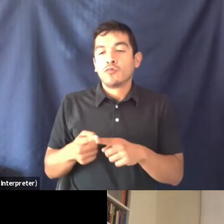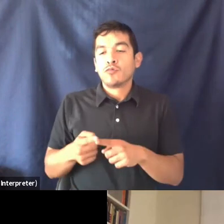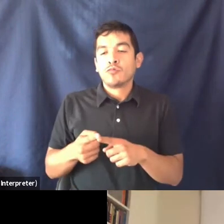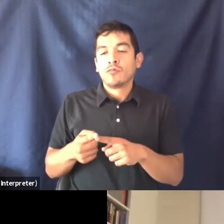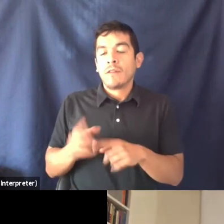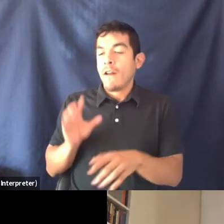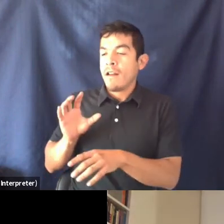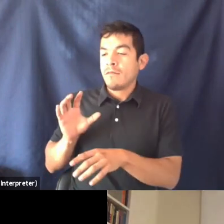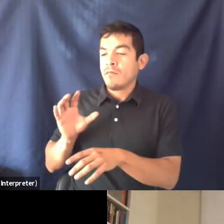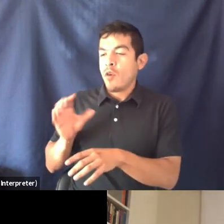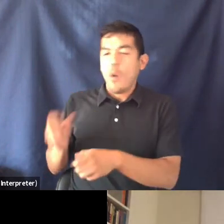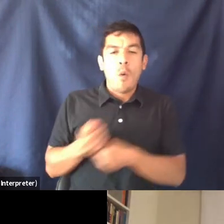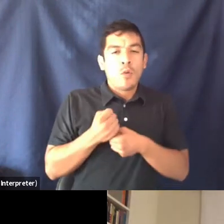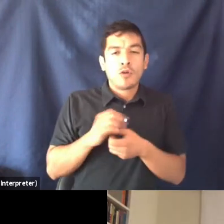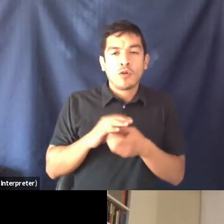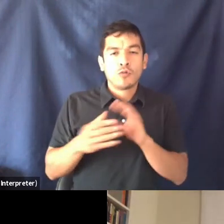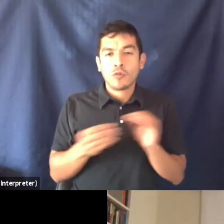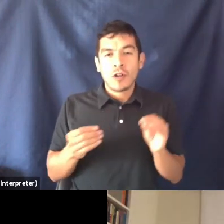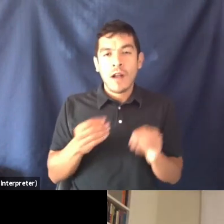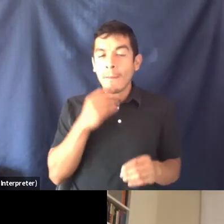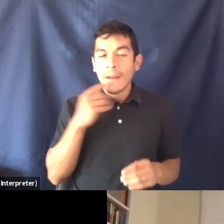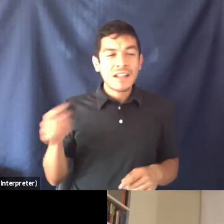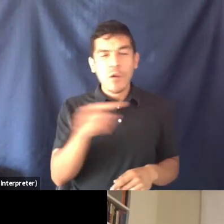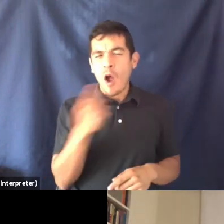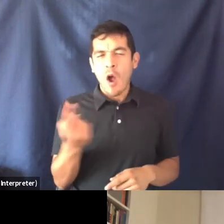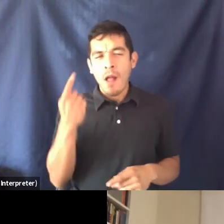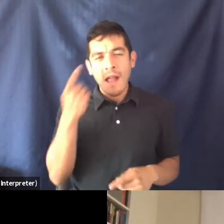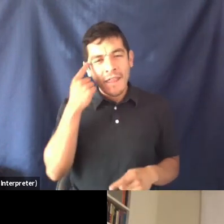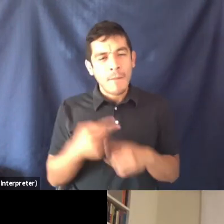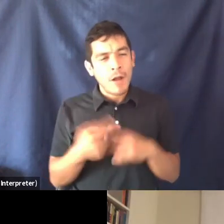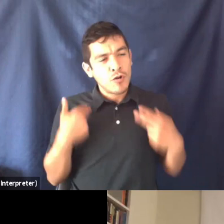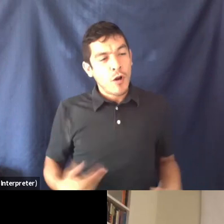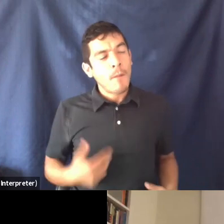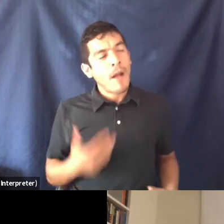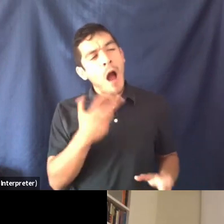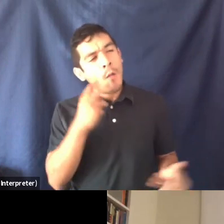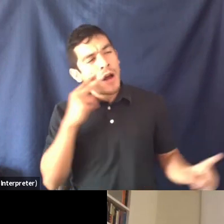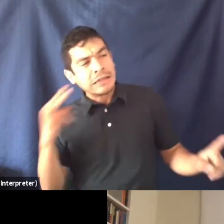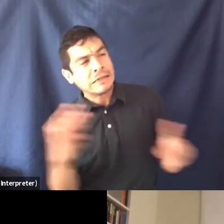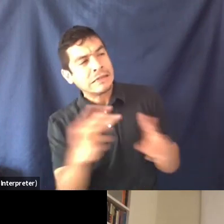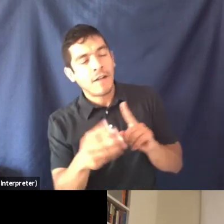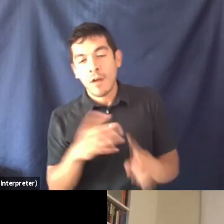de re-centering the world of this film in a non-human gaze. So I felt like the relationship,